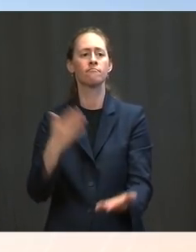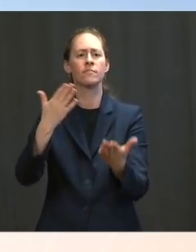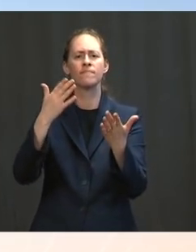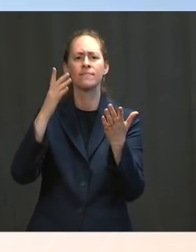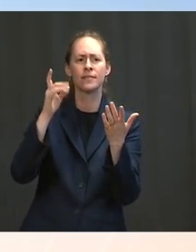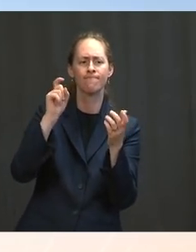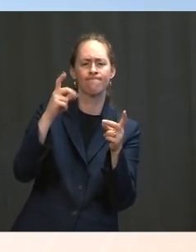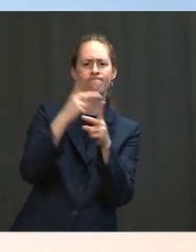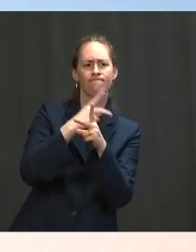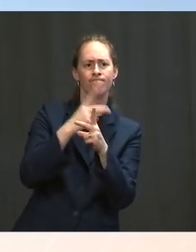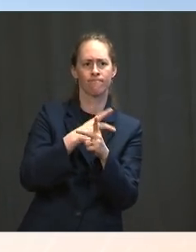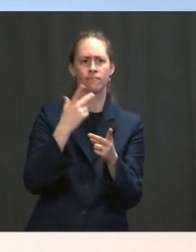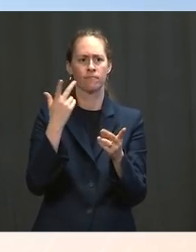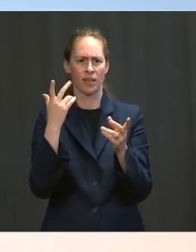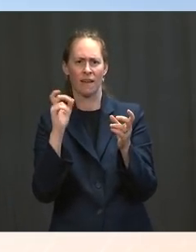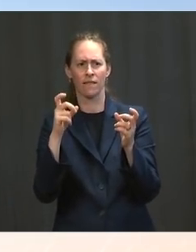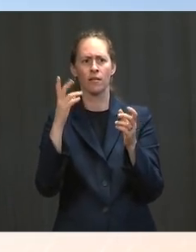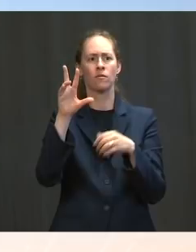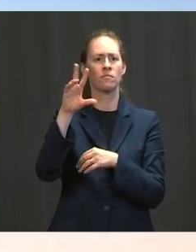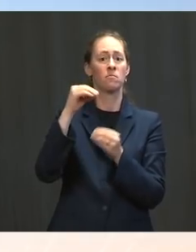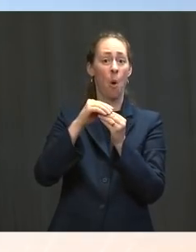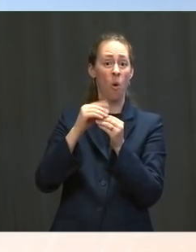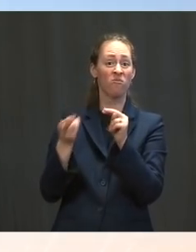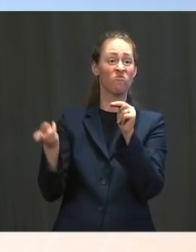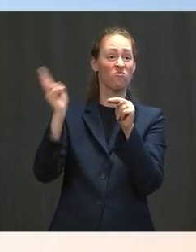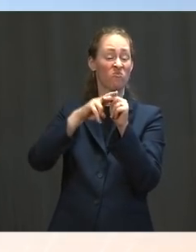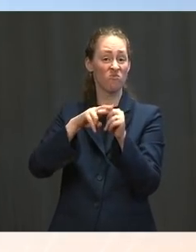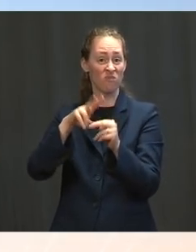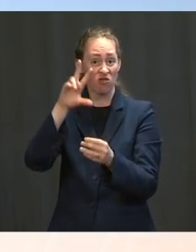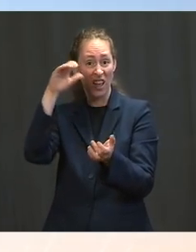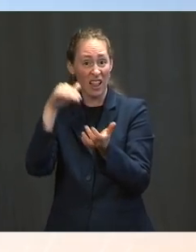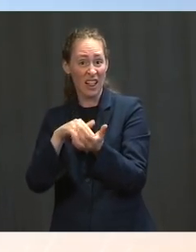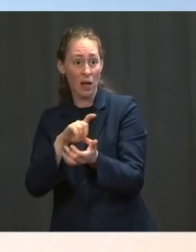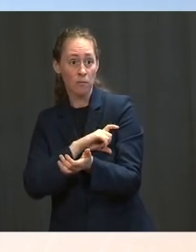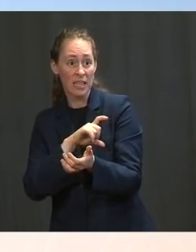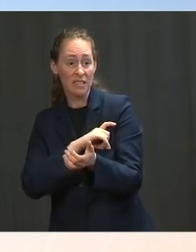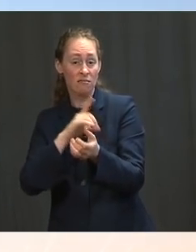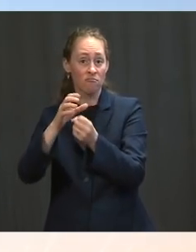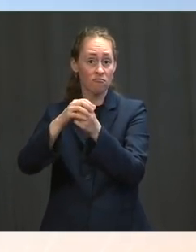That is -- than what I would say was approved in the prior Trump administration budget.